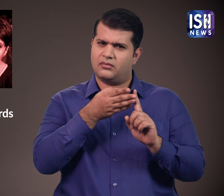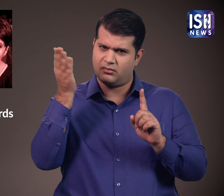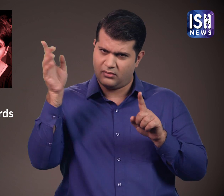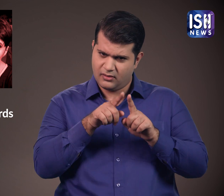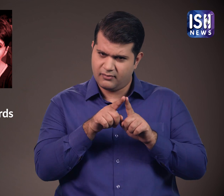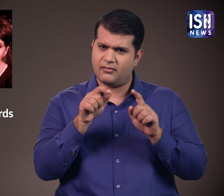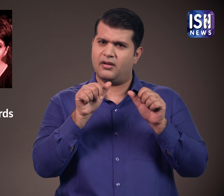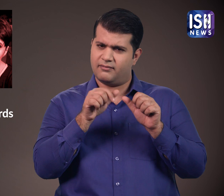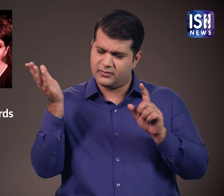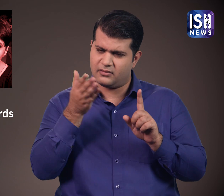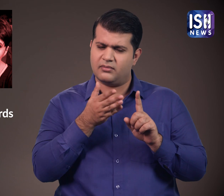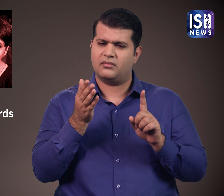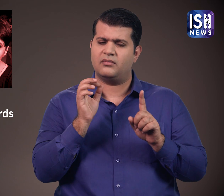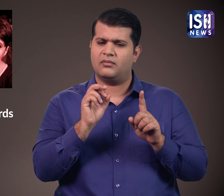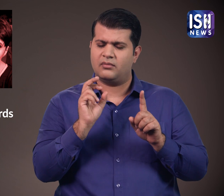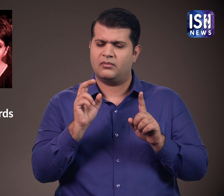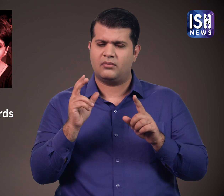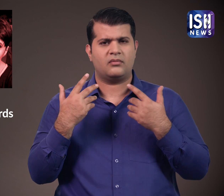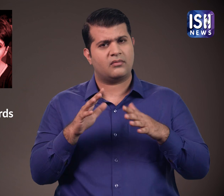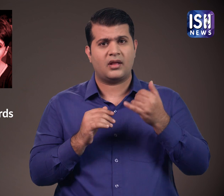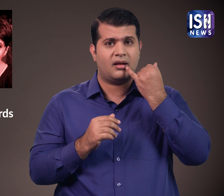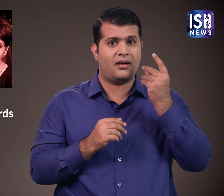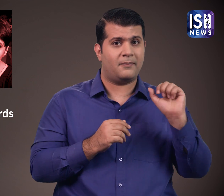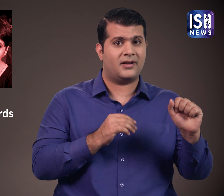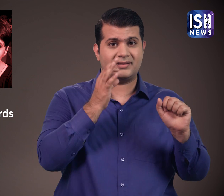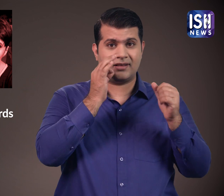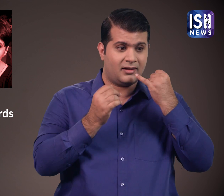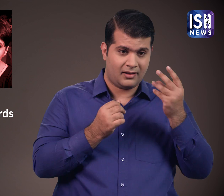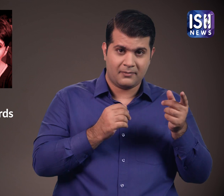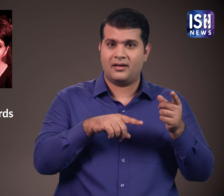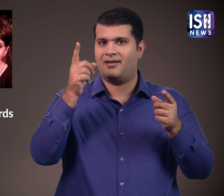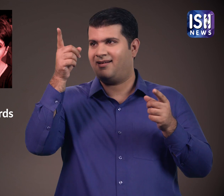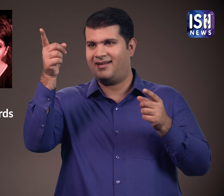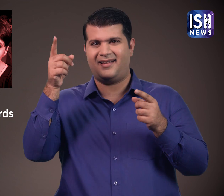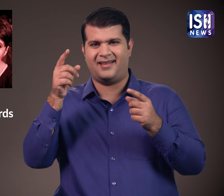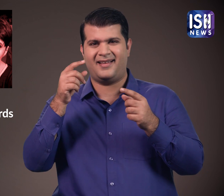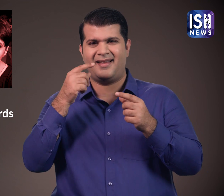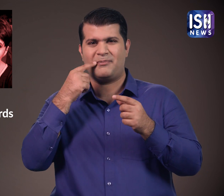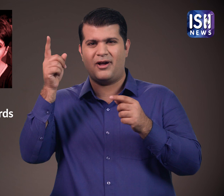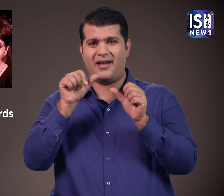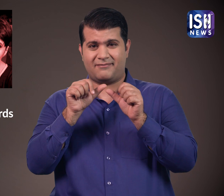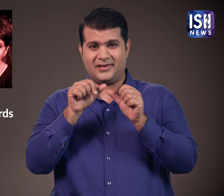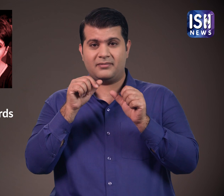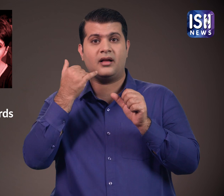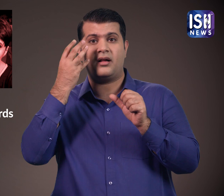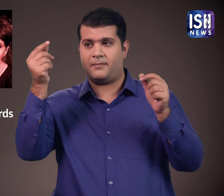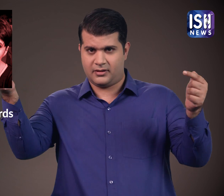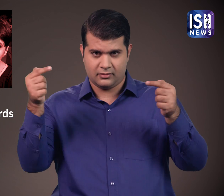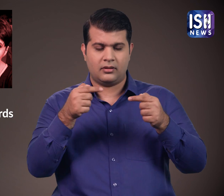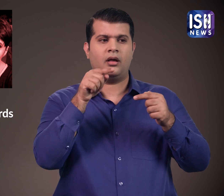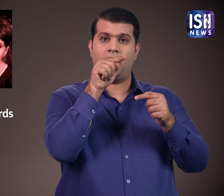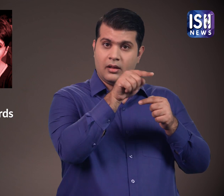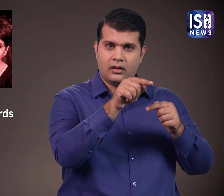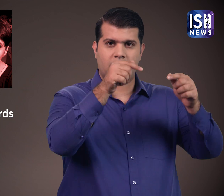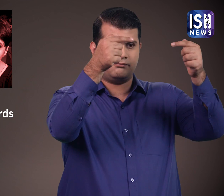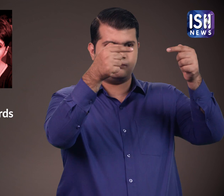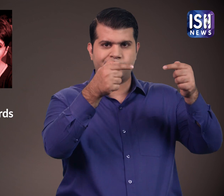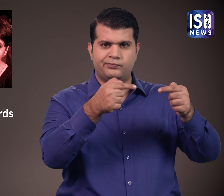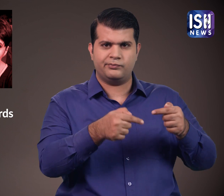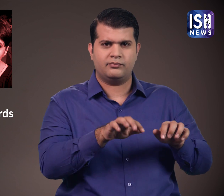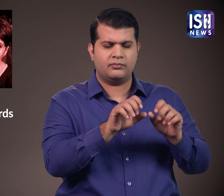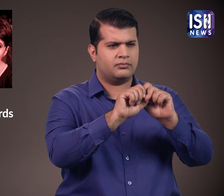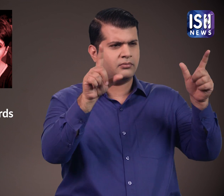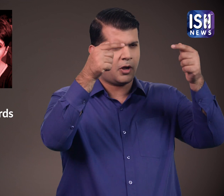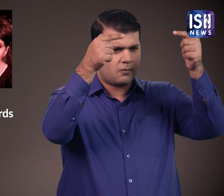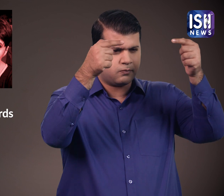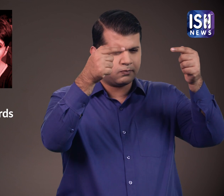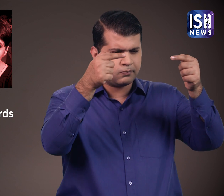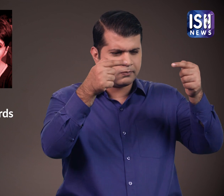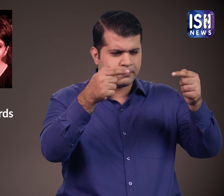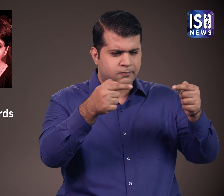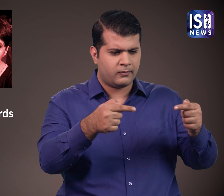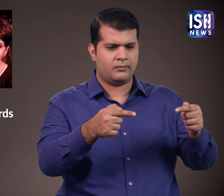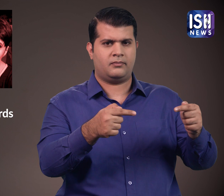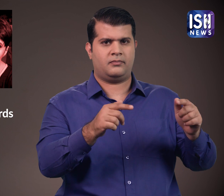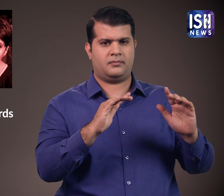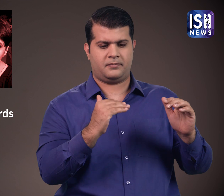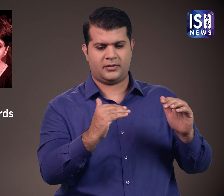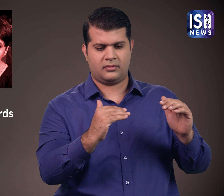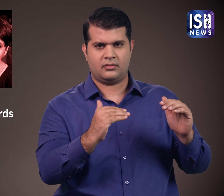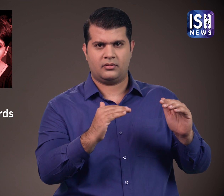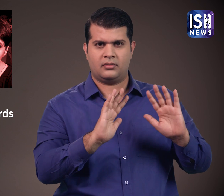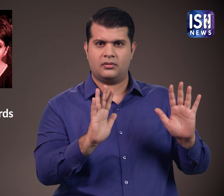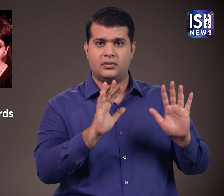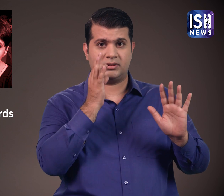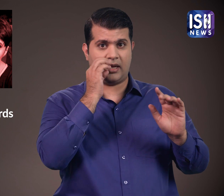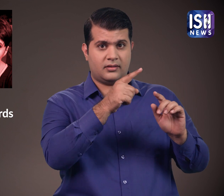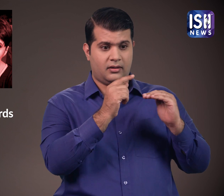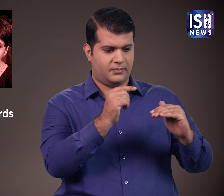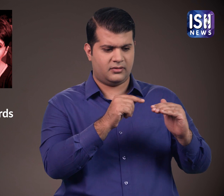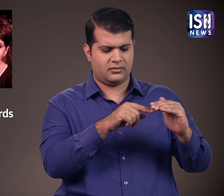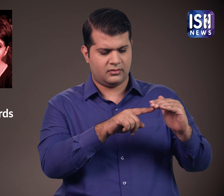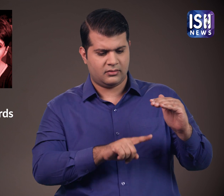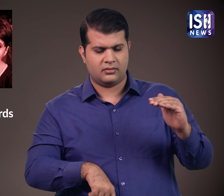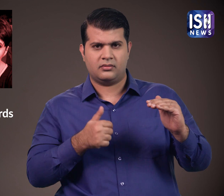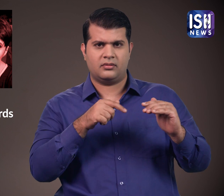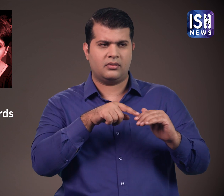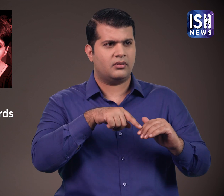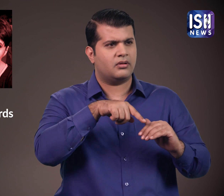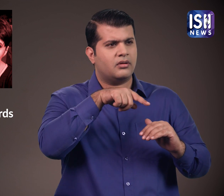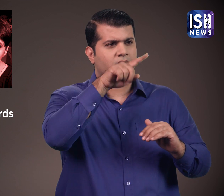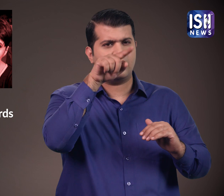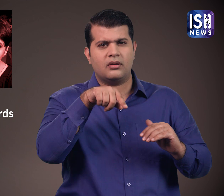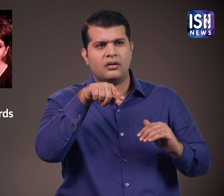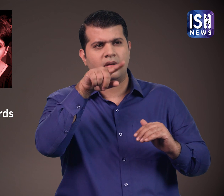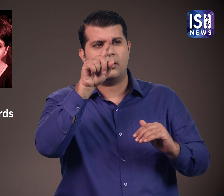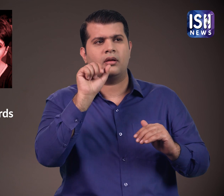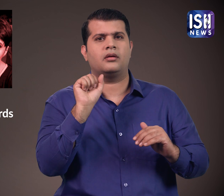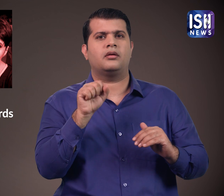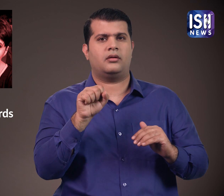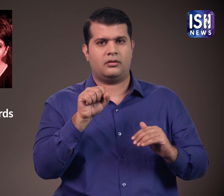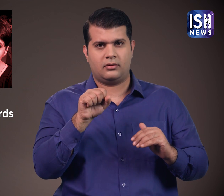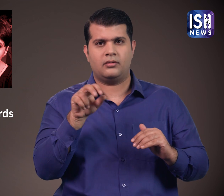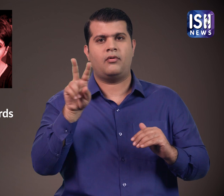during the course of which Poonawala’s name came up. After this, they called for call data records to ascertain that Walkar was with Poonawala